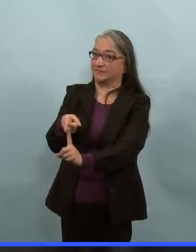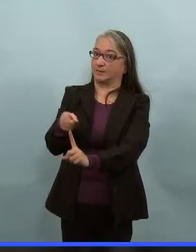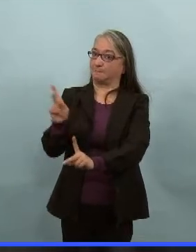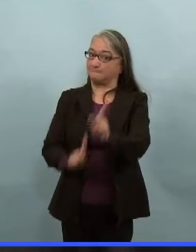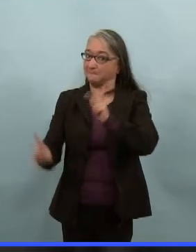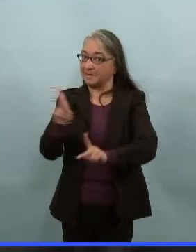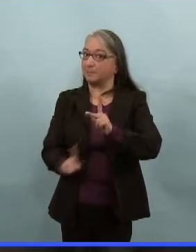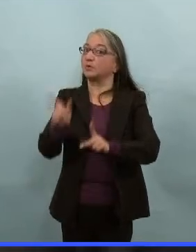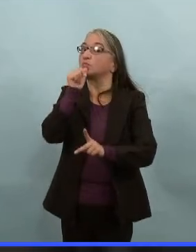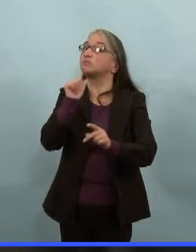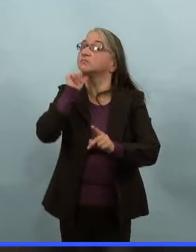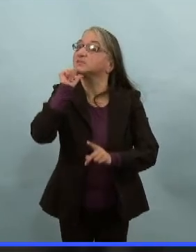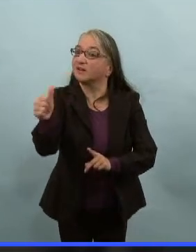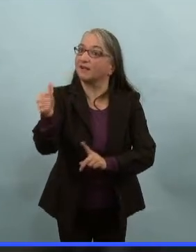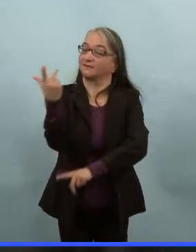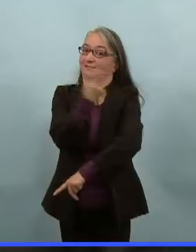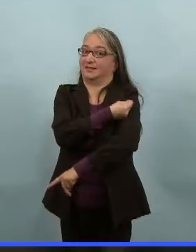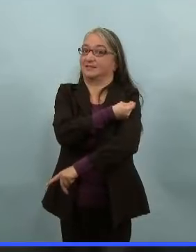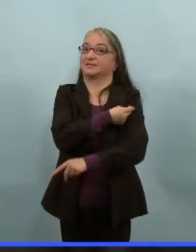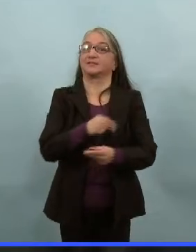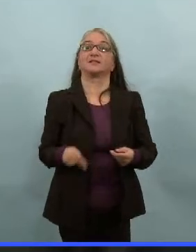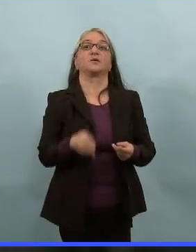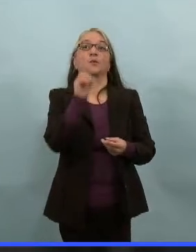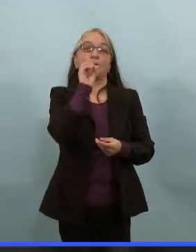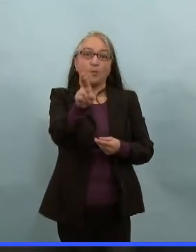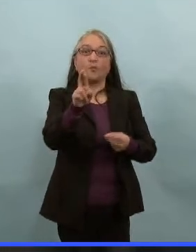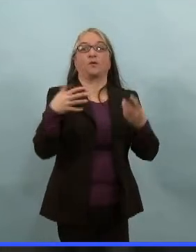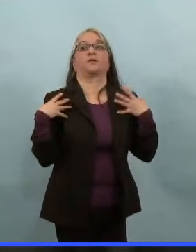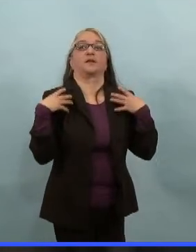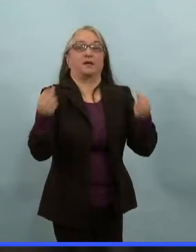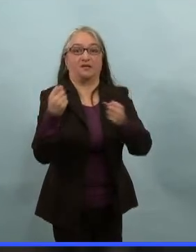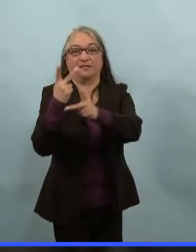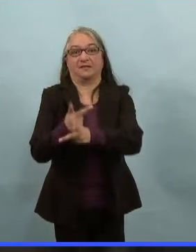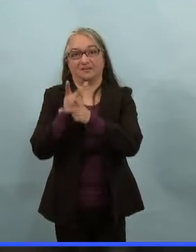uh and again you know people are preparing uh the acute care system in relation to that